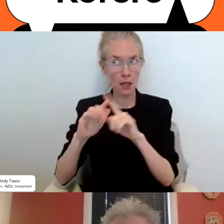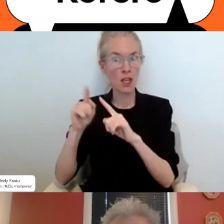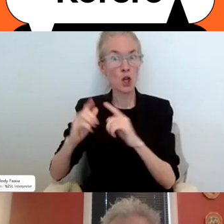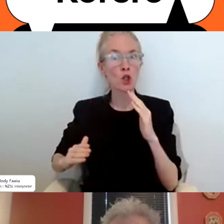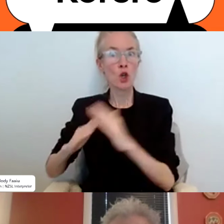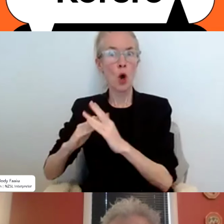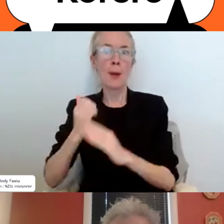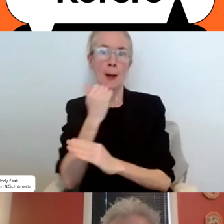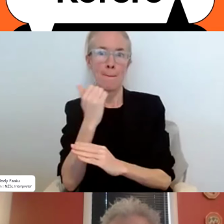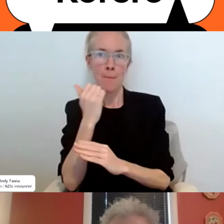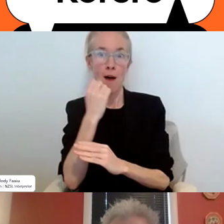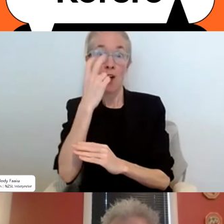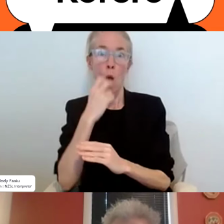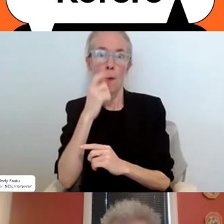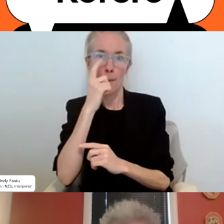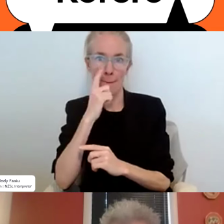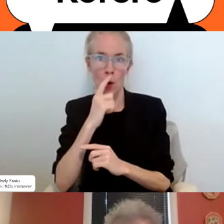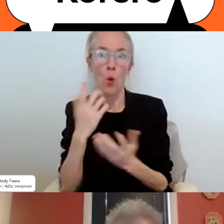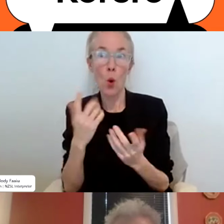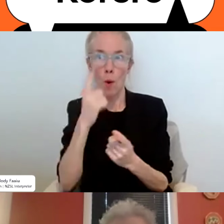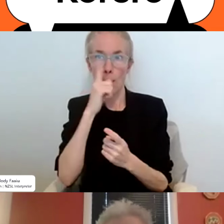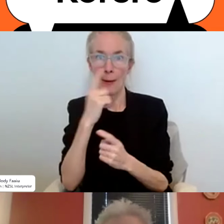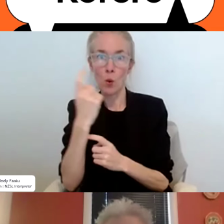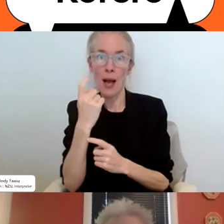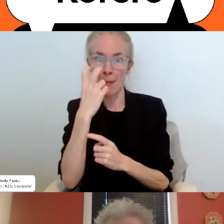its own problems. But then you add to that the housing stock across